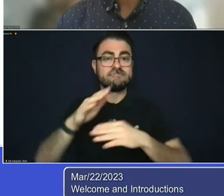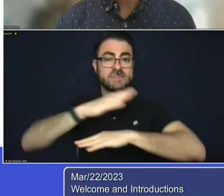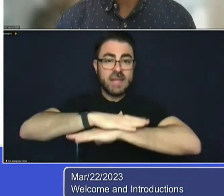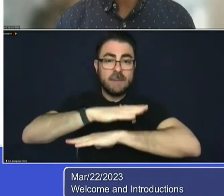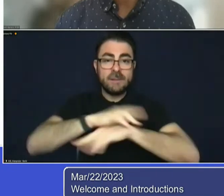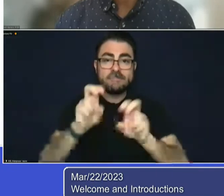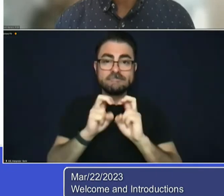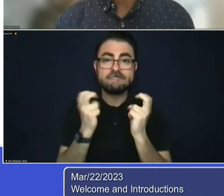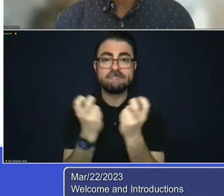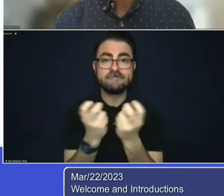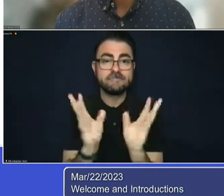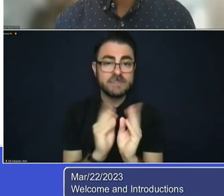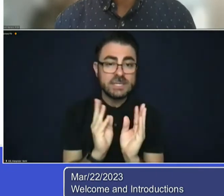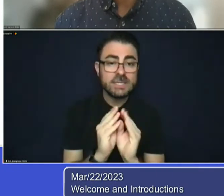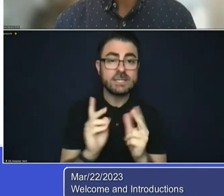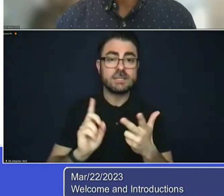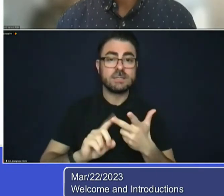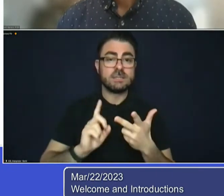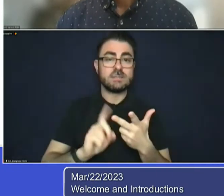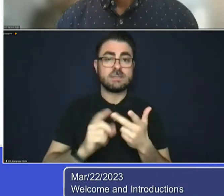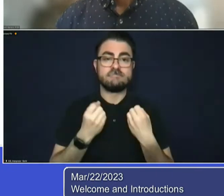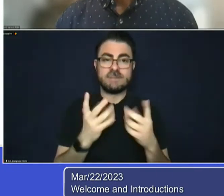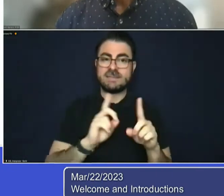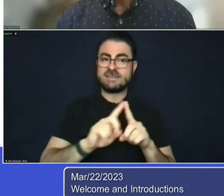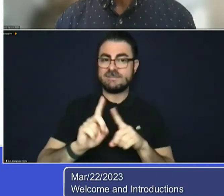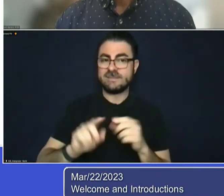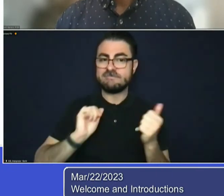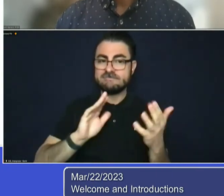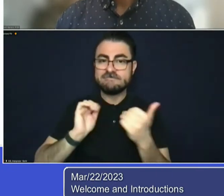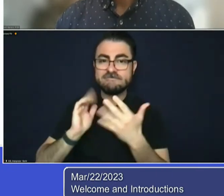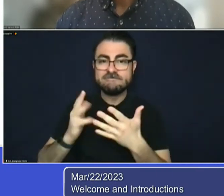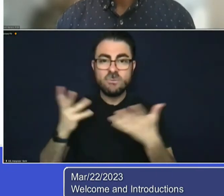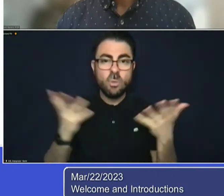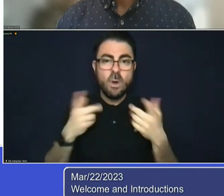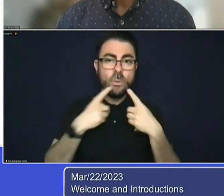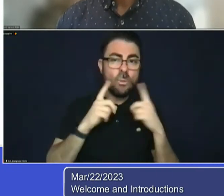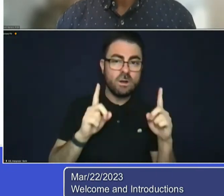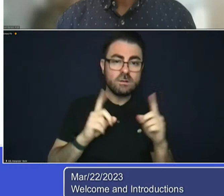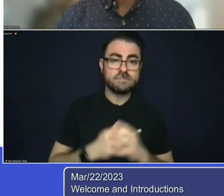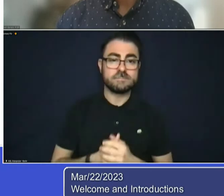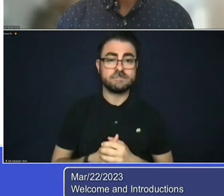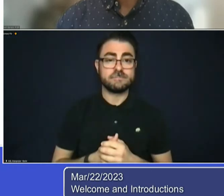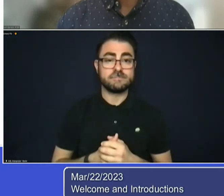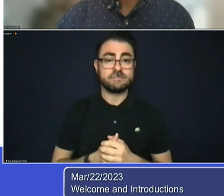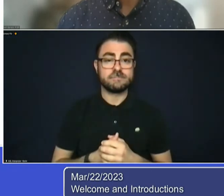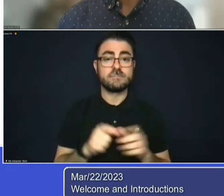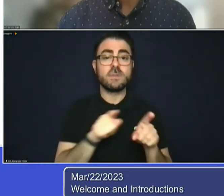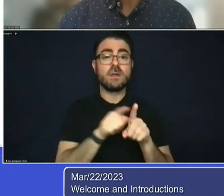MEETINGS, COMMUNITIES, STUDIES, RESEARCH, AND A HOST OF INFORMATION AROUND WHAT HAS